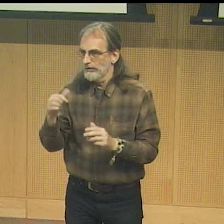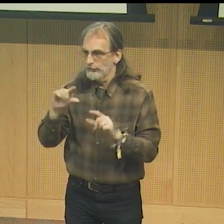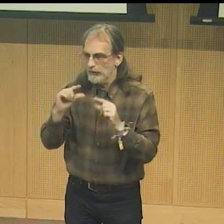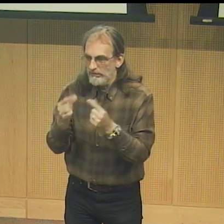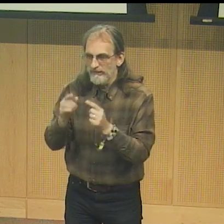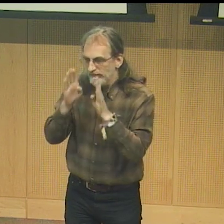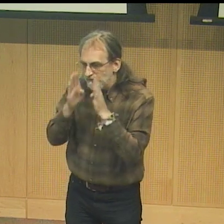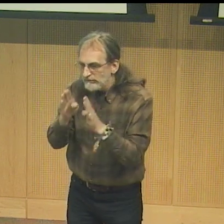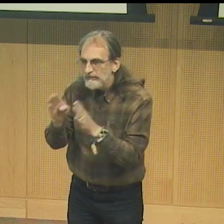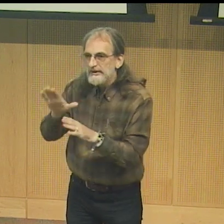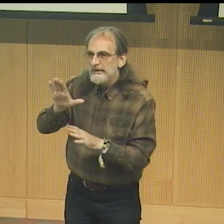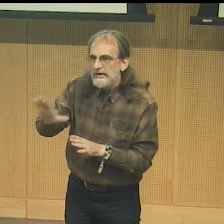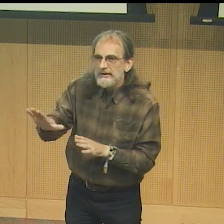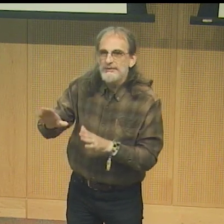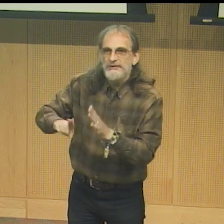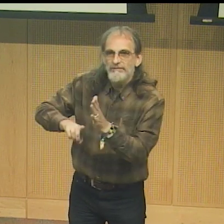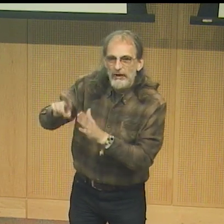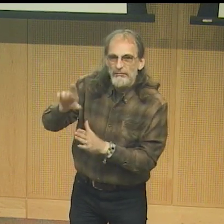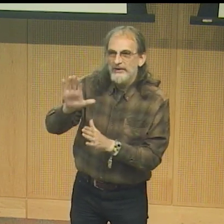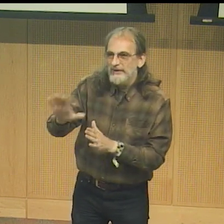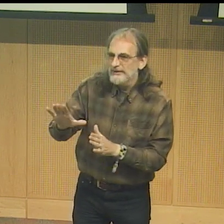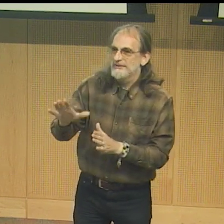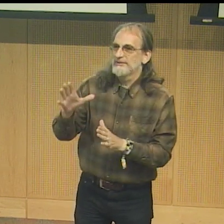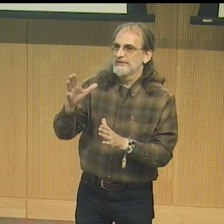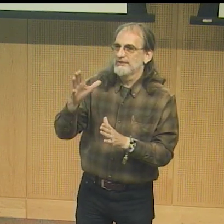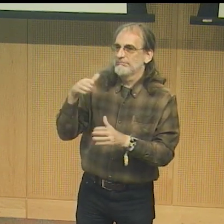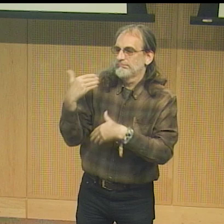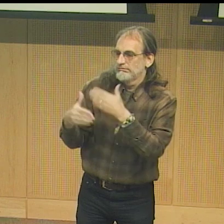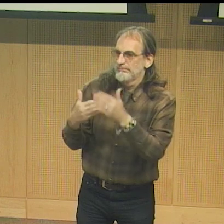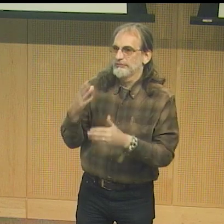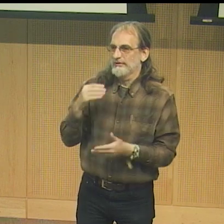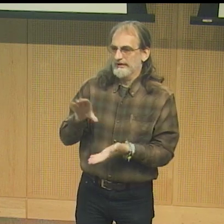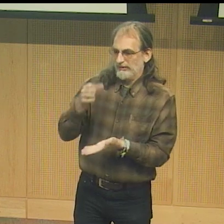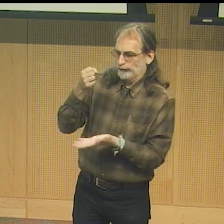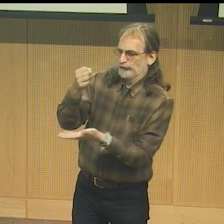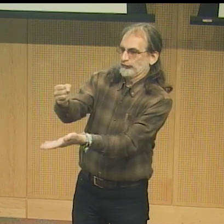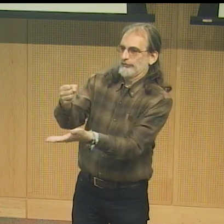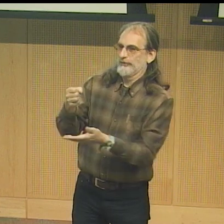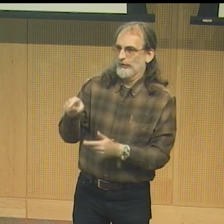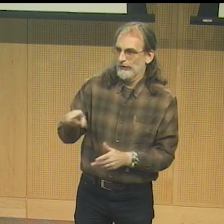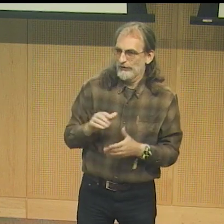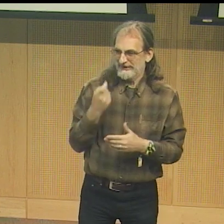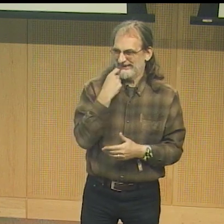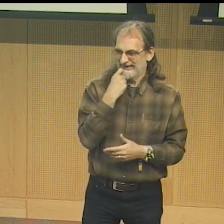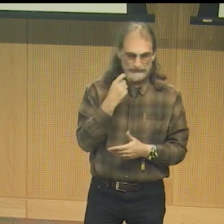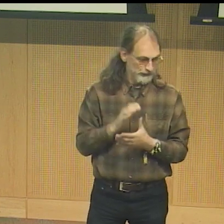black cultural experience and their cultural heritage and experiences.